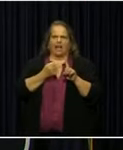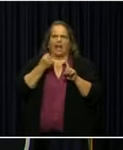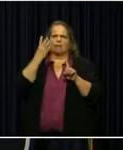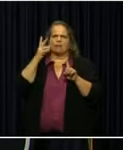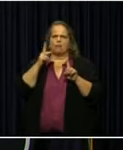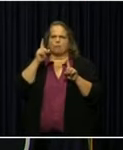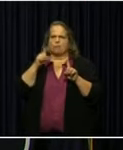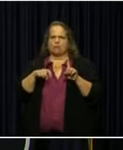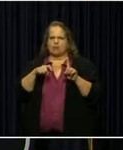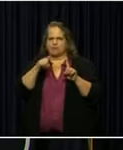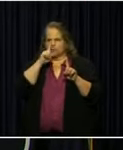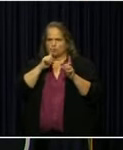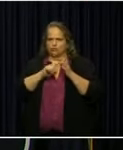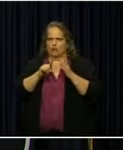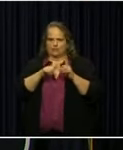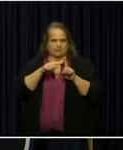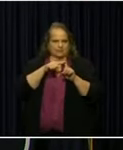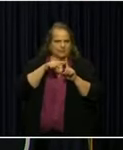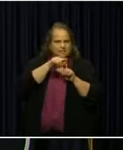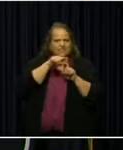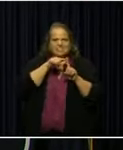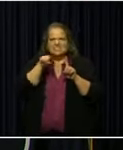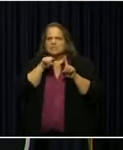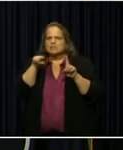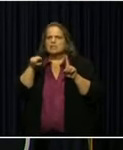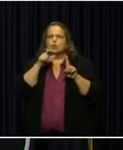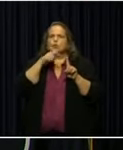COULD BE OVERWHELM. I'M NOW THINKING THAT THAT IS